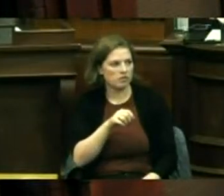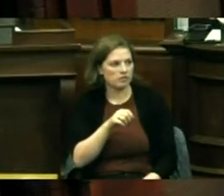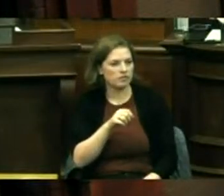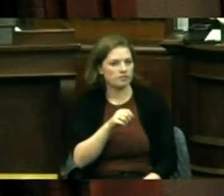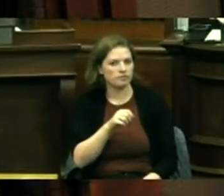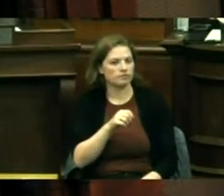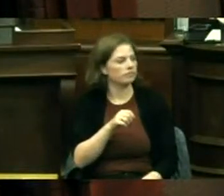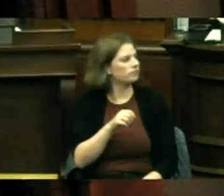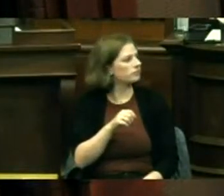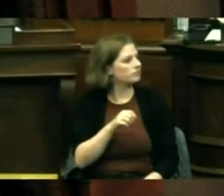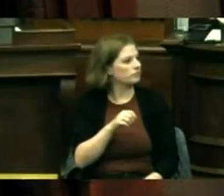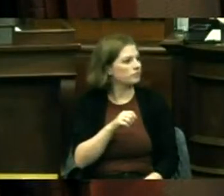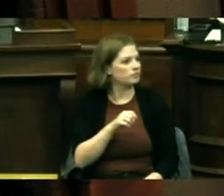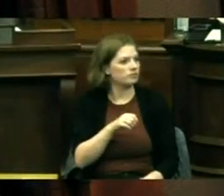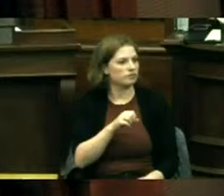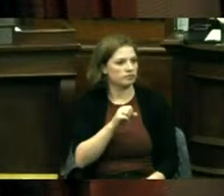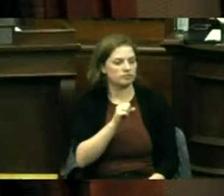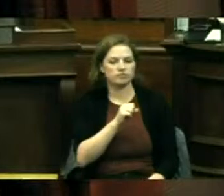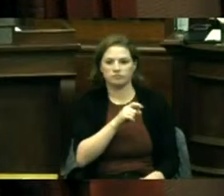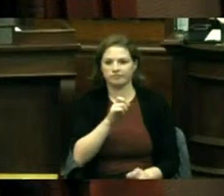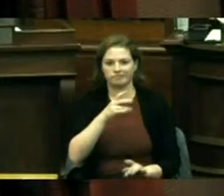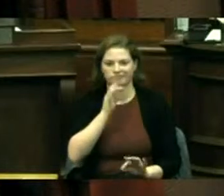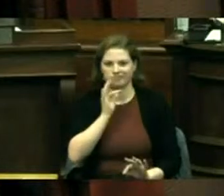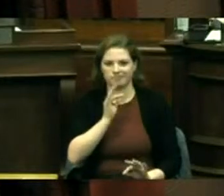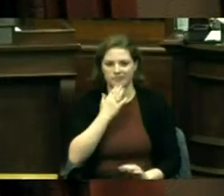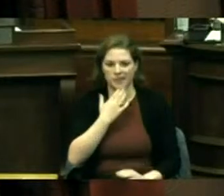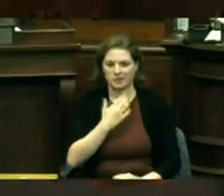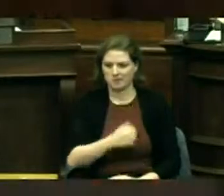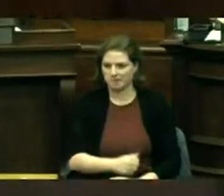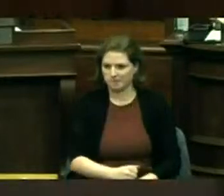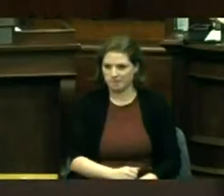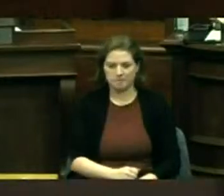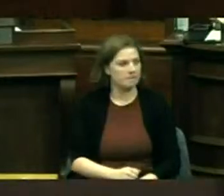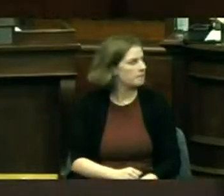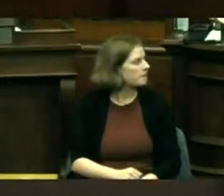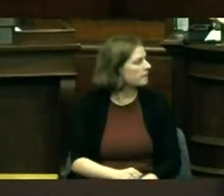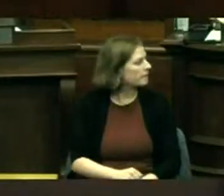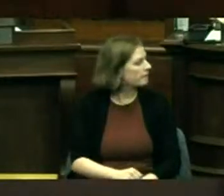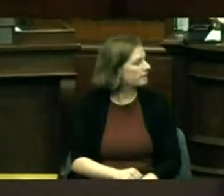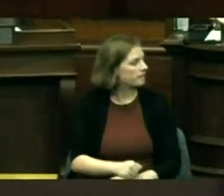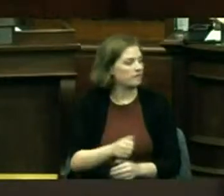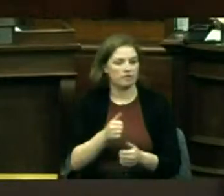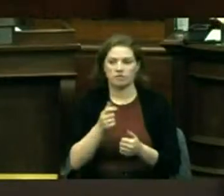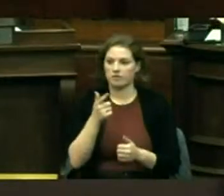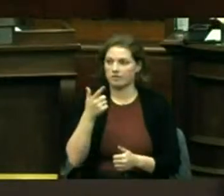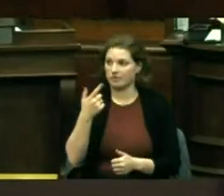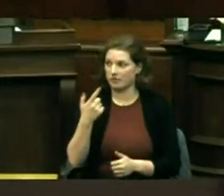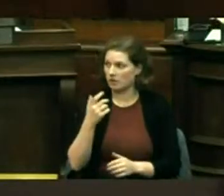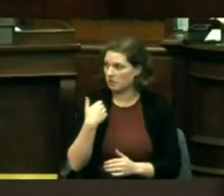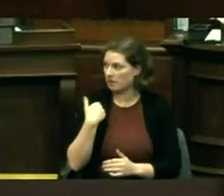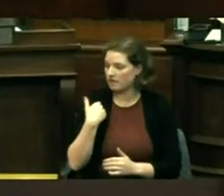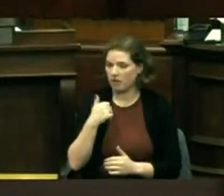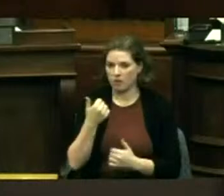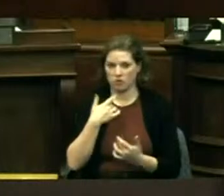or the city engineer. Can you respond to that or we can get back in writing if they don't